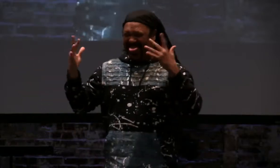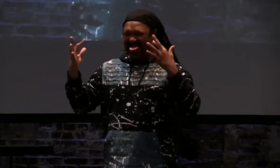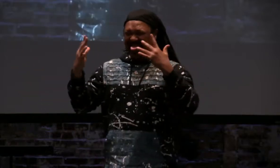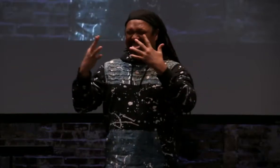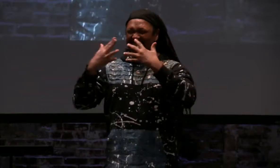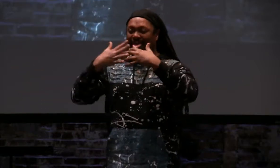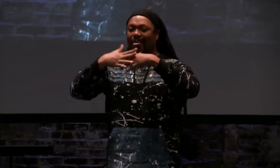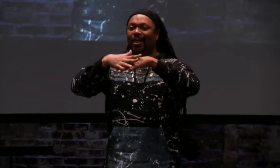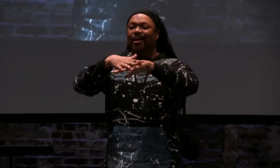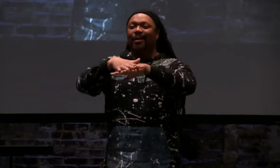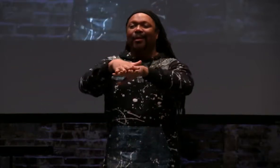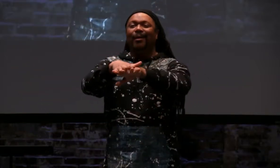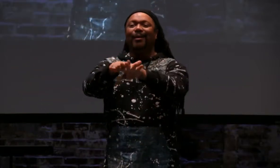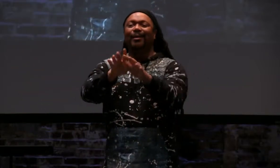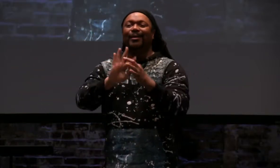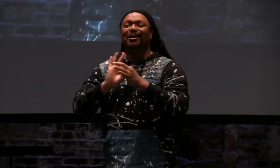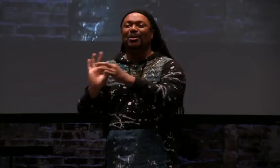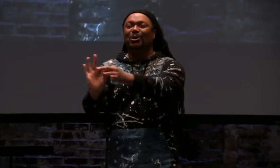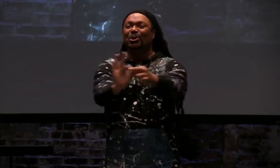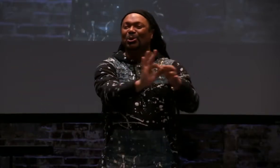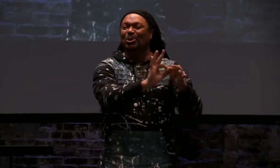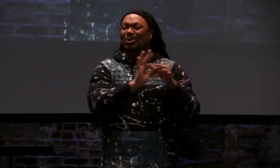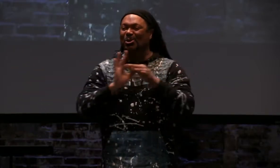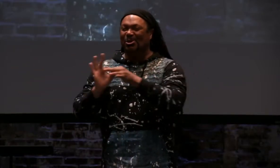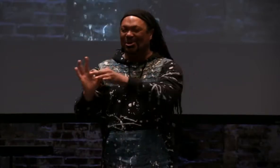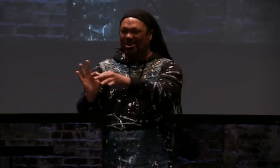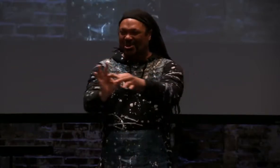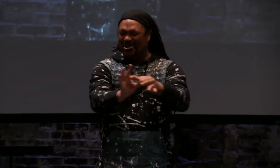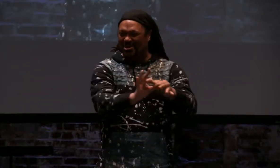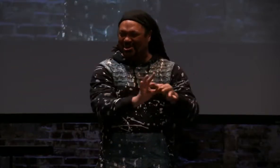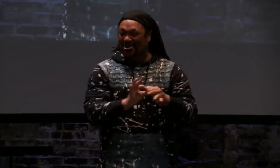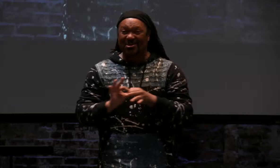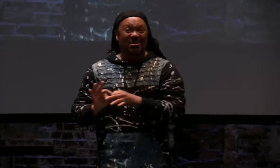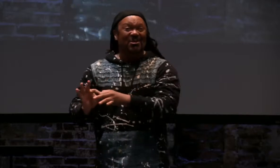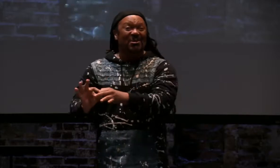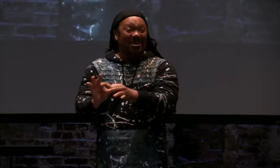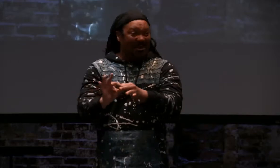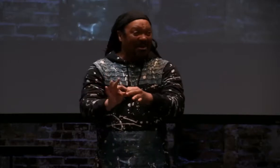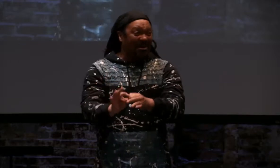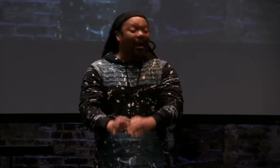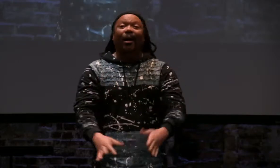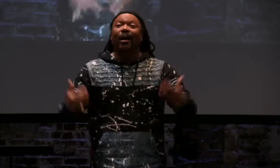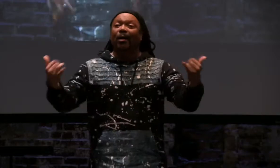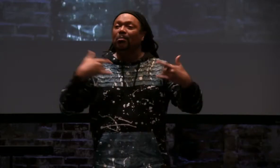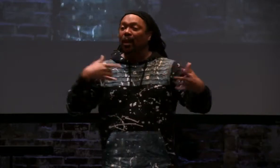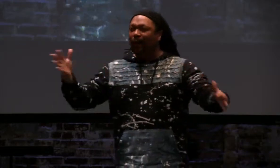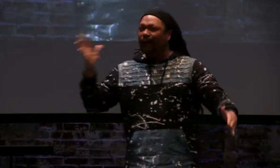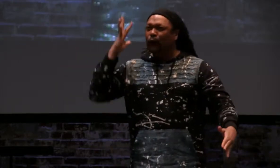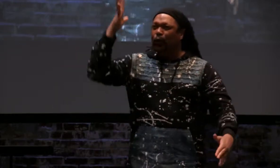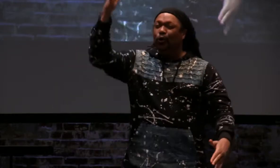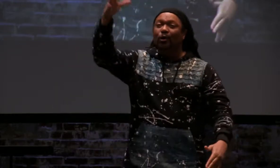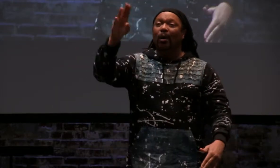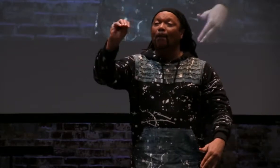Deaf, visual, spatial, gestural language, spoken language coming together as one united front.